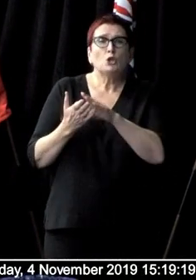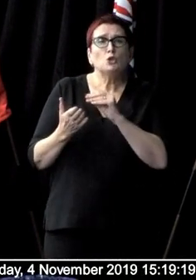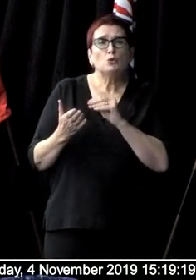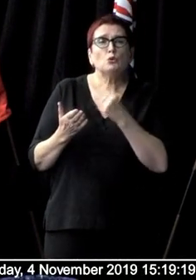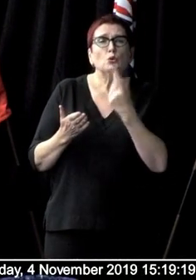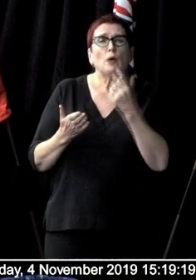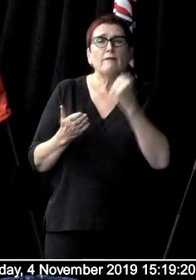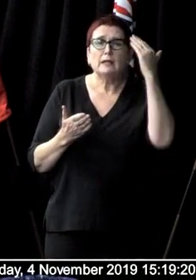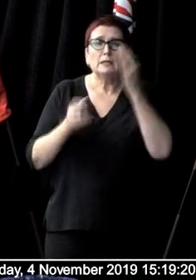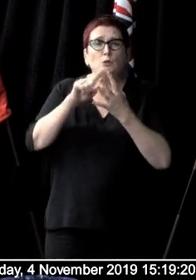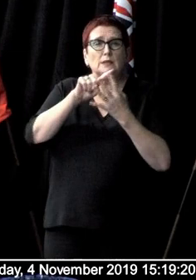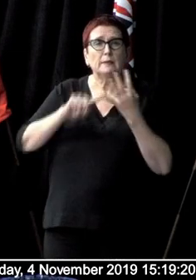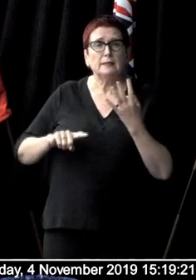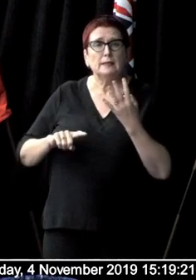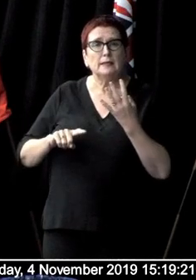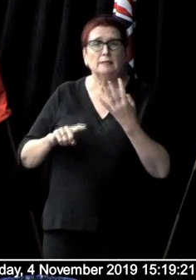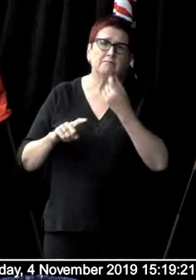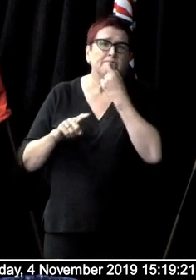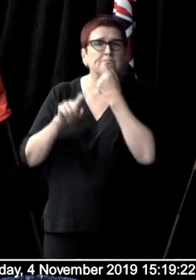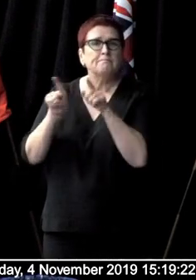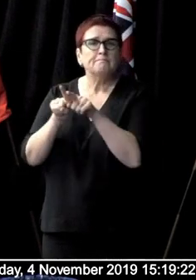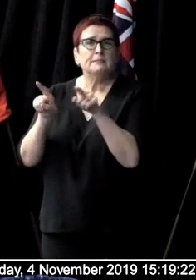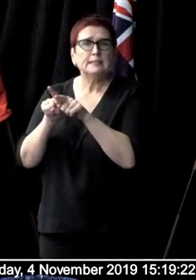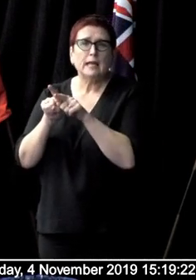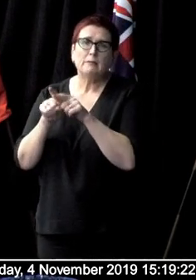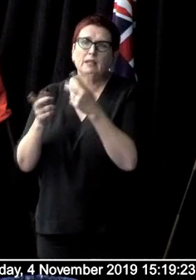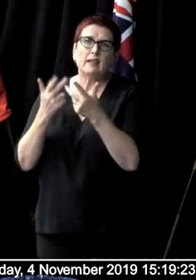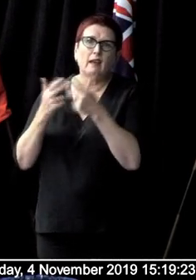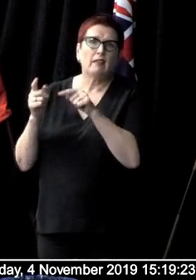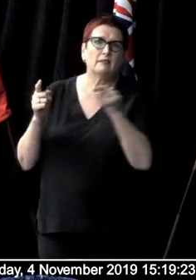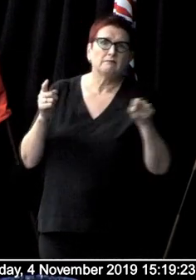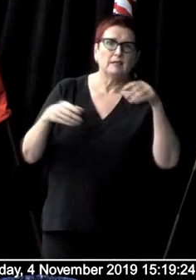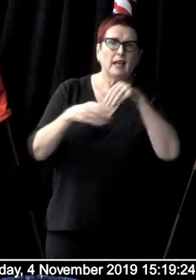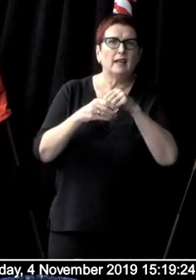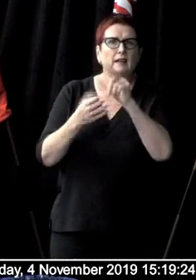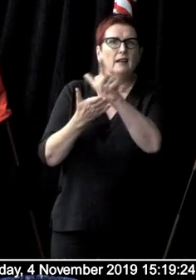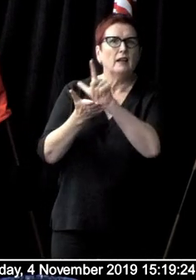are in the same situation that they are in many areas of our legal system where